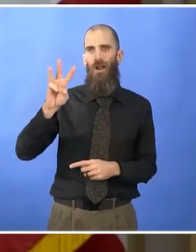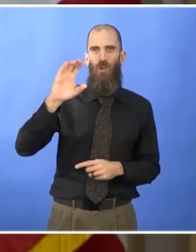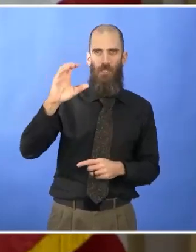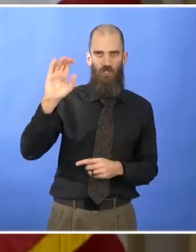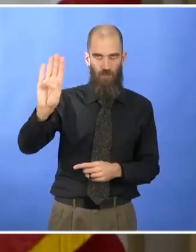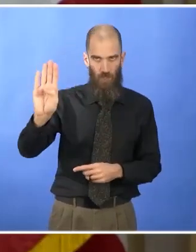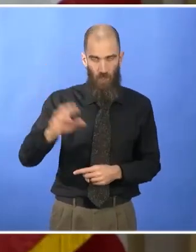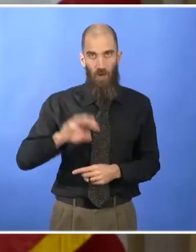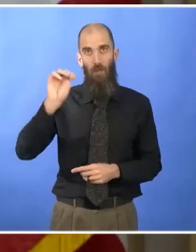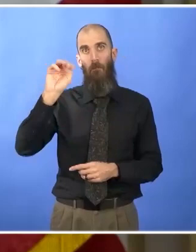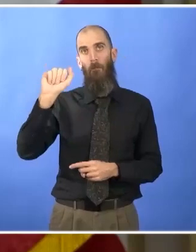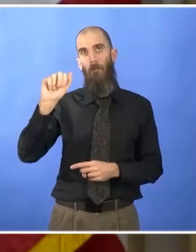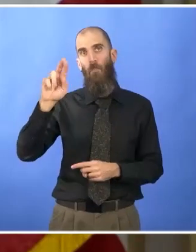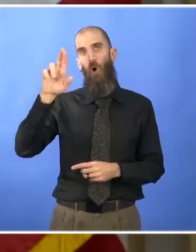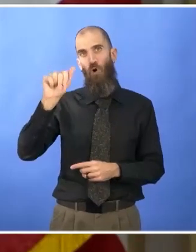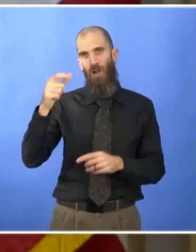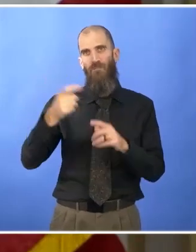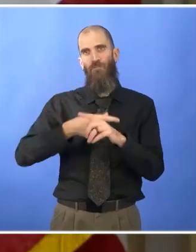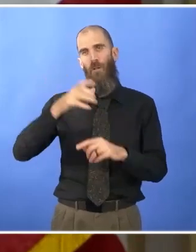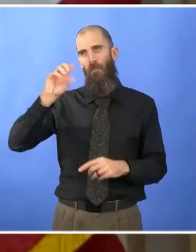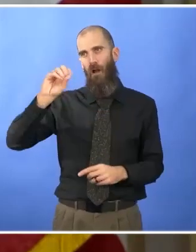OPPORTUNITIES. SARAH, VALERIE, RICK, AND BILL